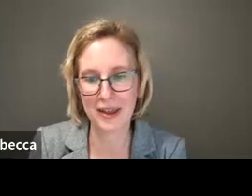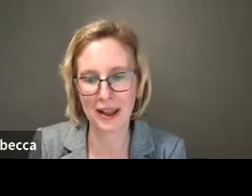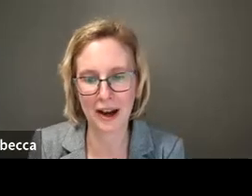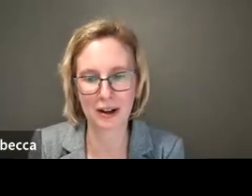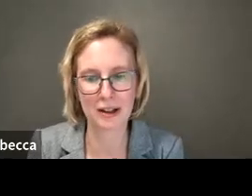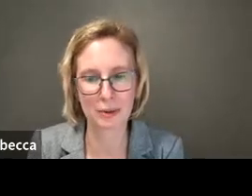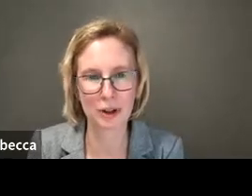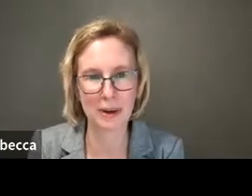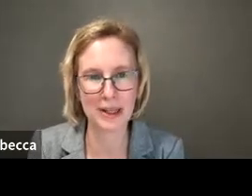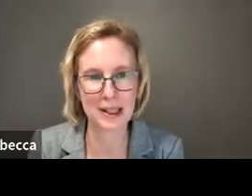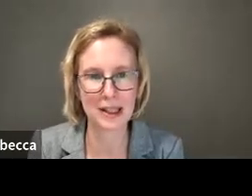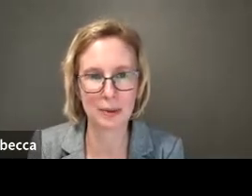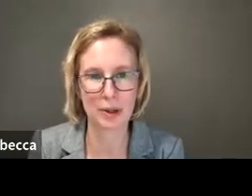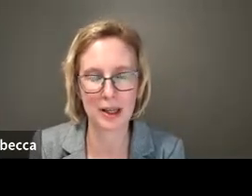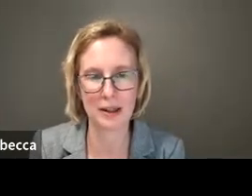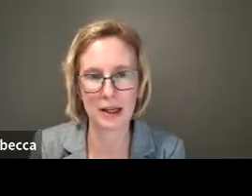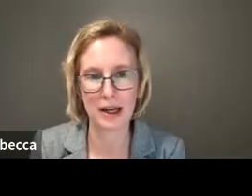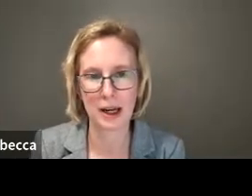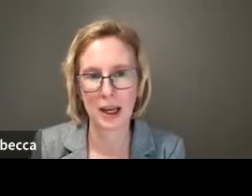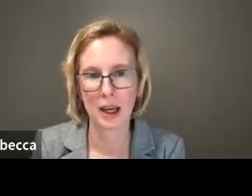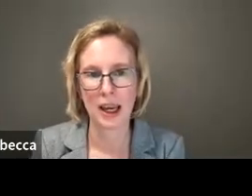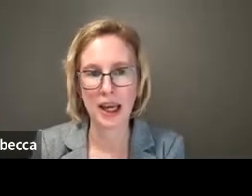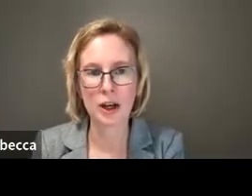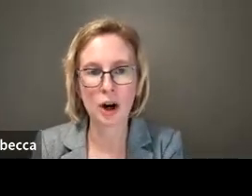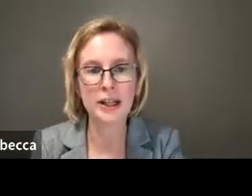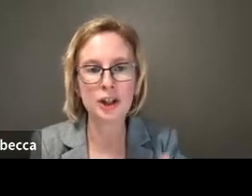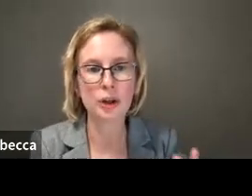then the laggards, which are maybe 16%. In our initial